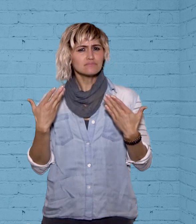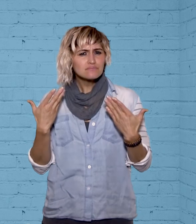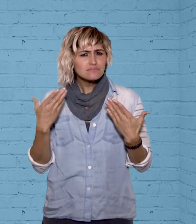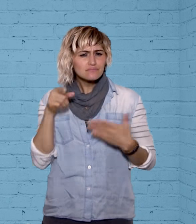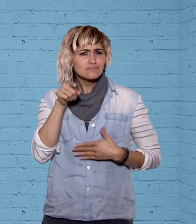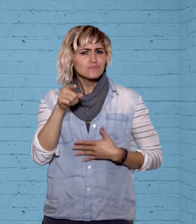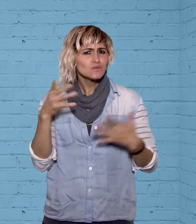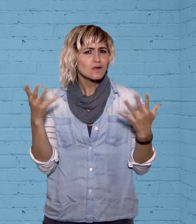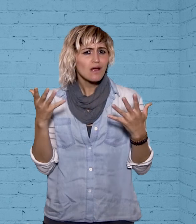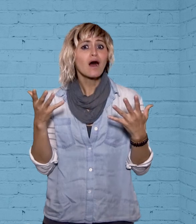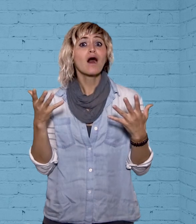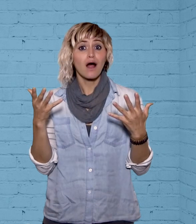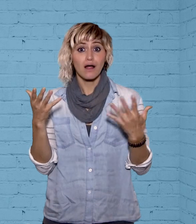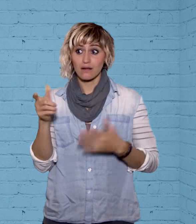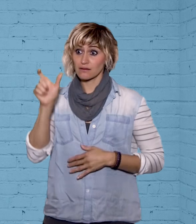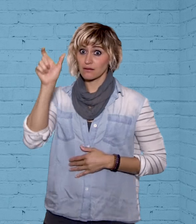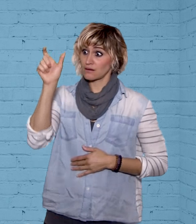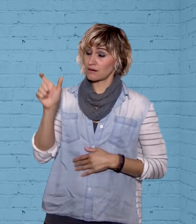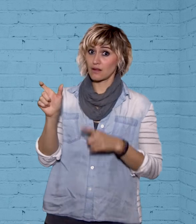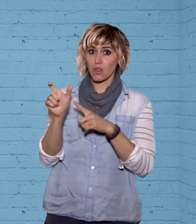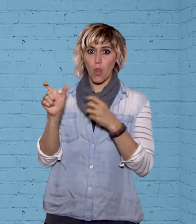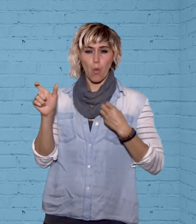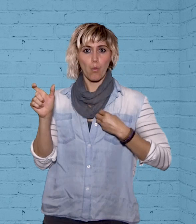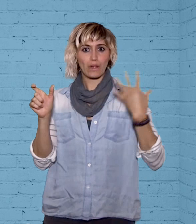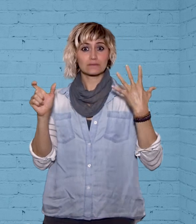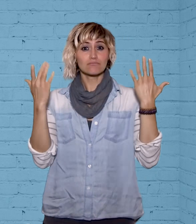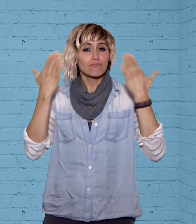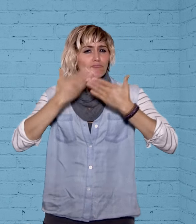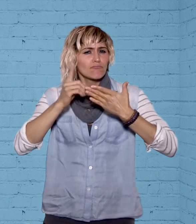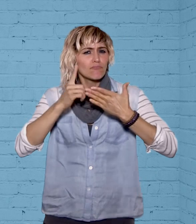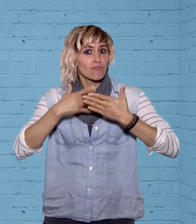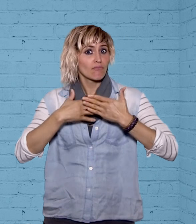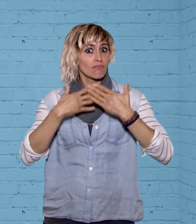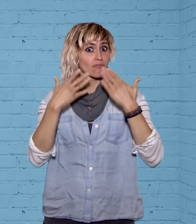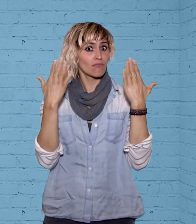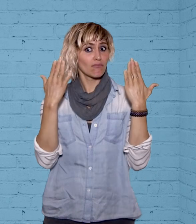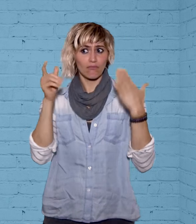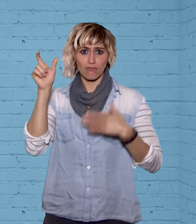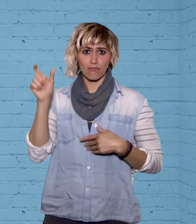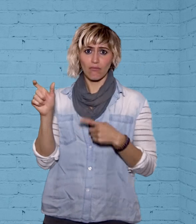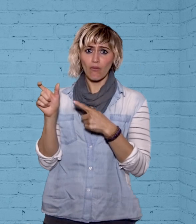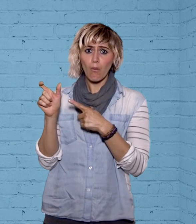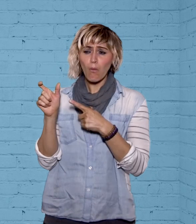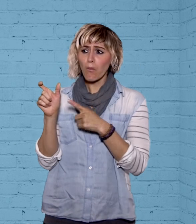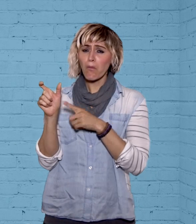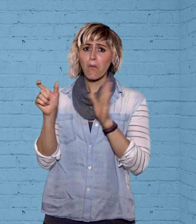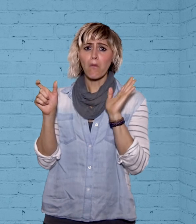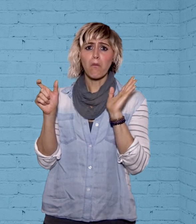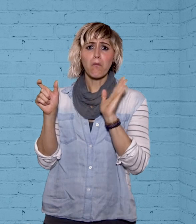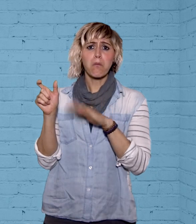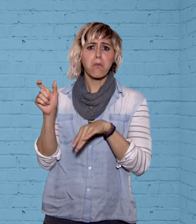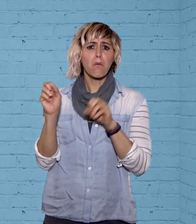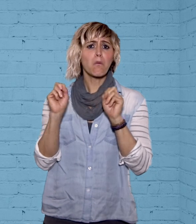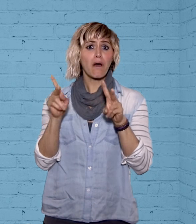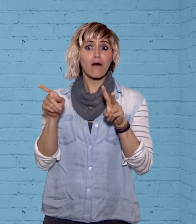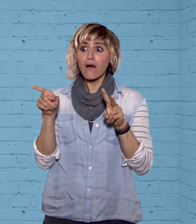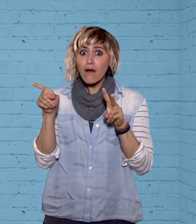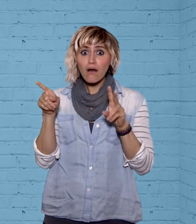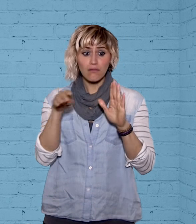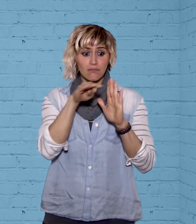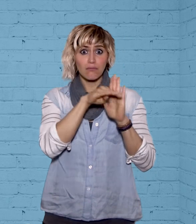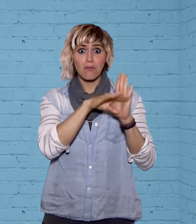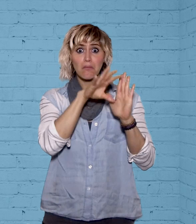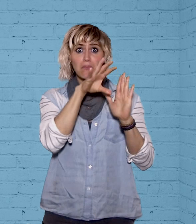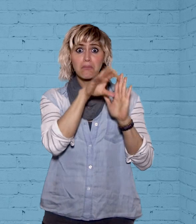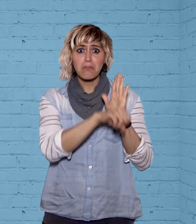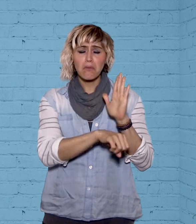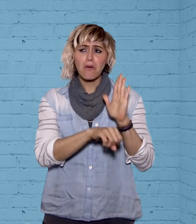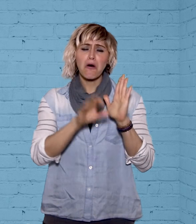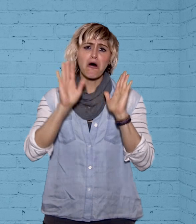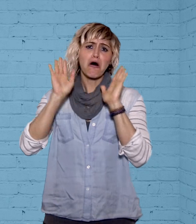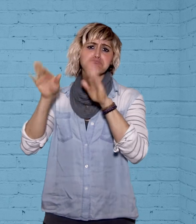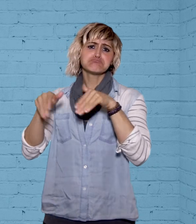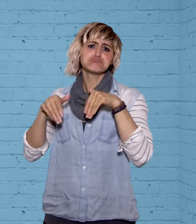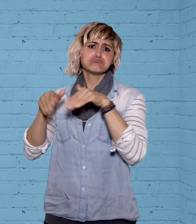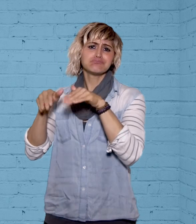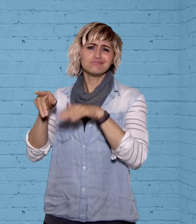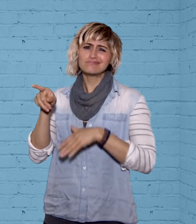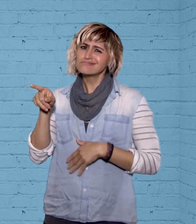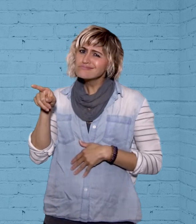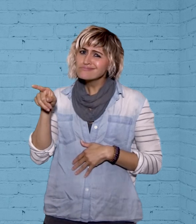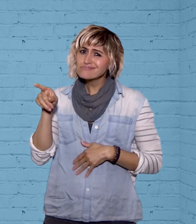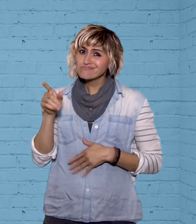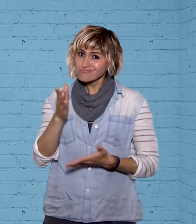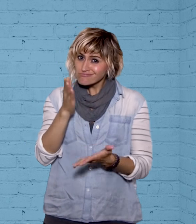which meant white people are more let off